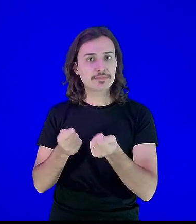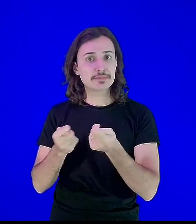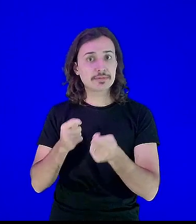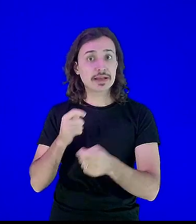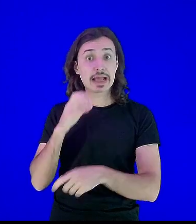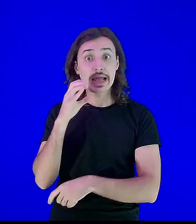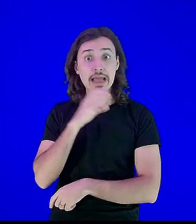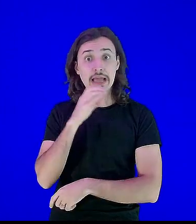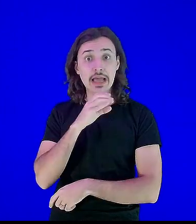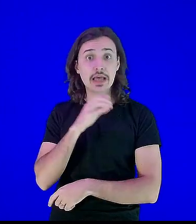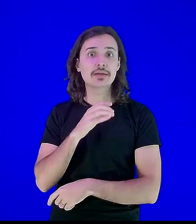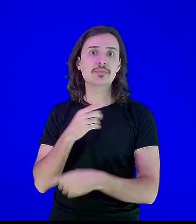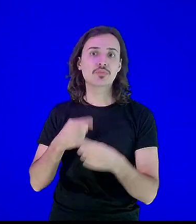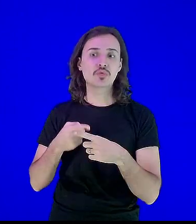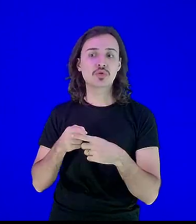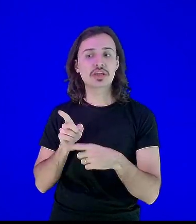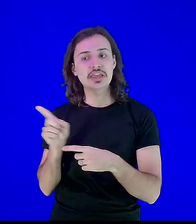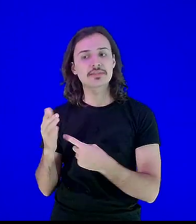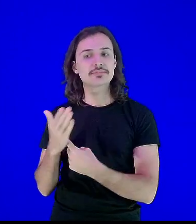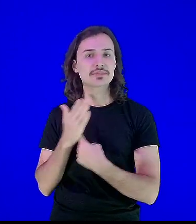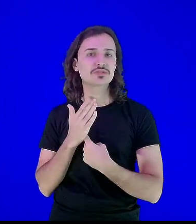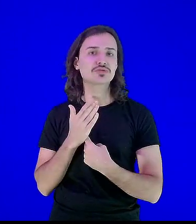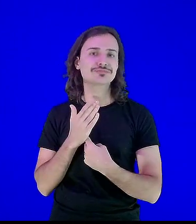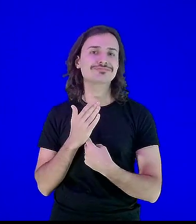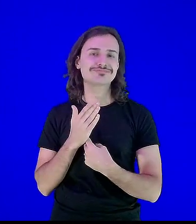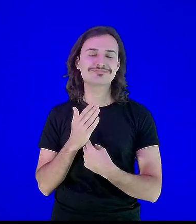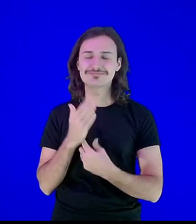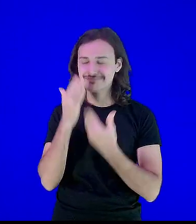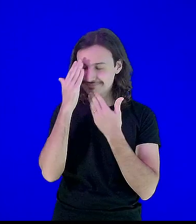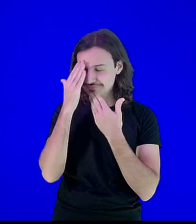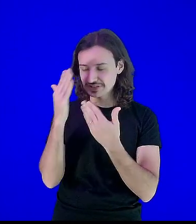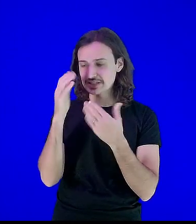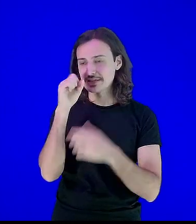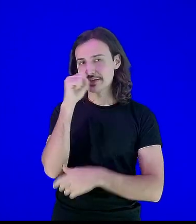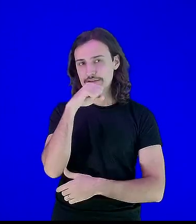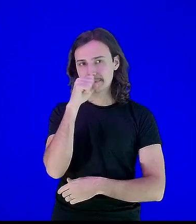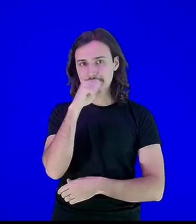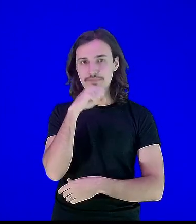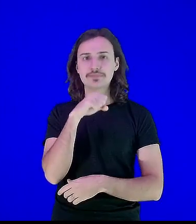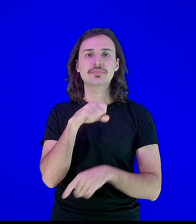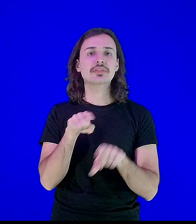because Steve also made sure that we had some documentations about